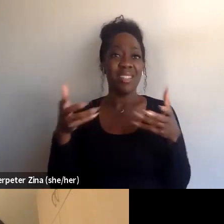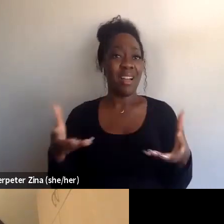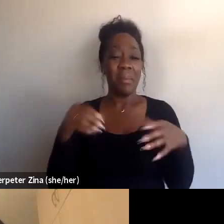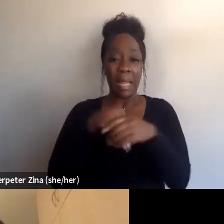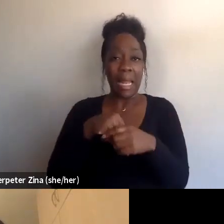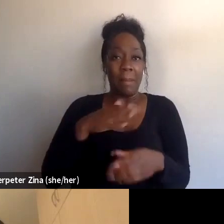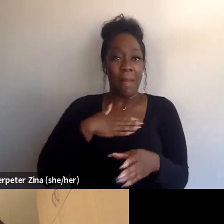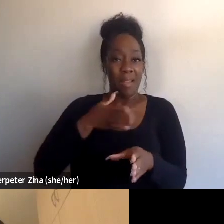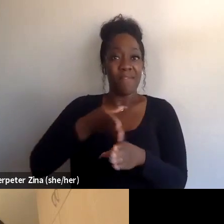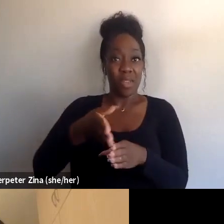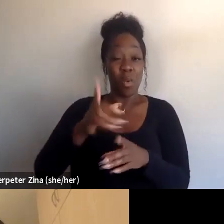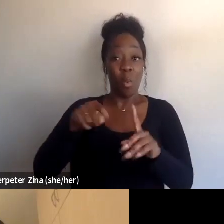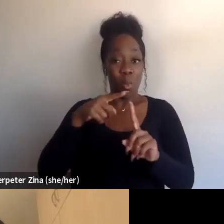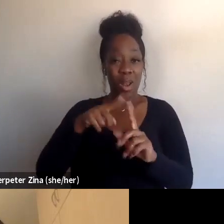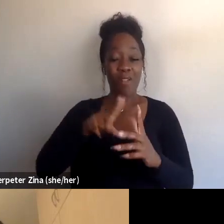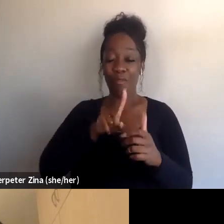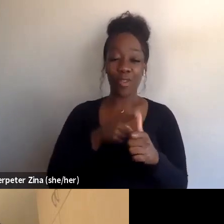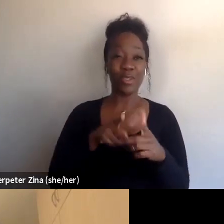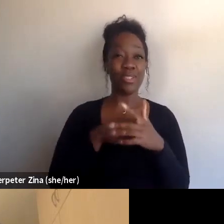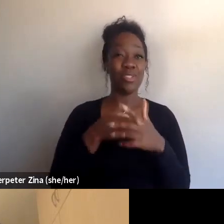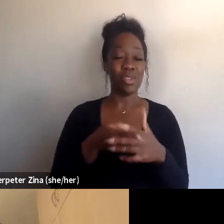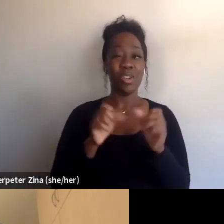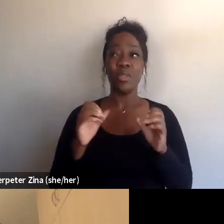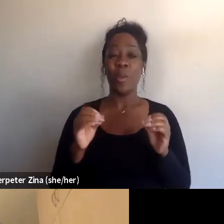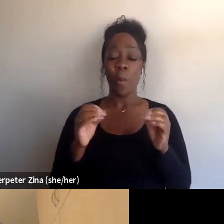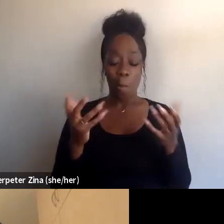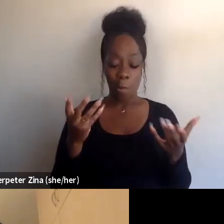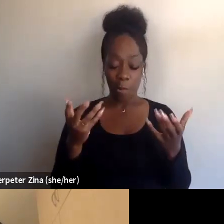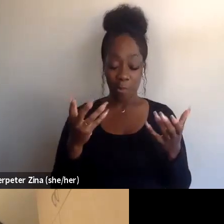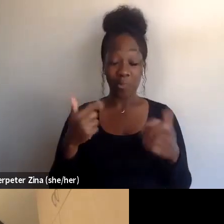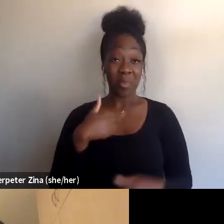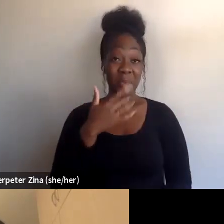So I believe I was fortunate enough to get that opportunity